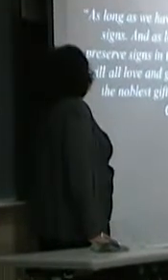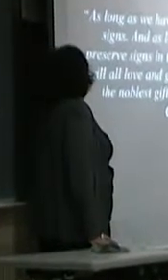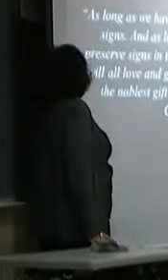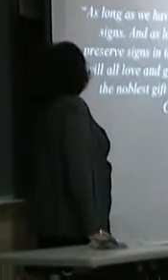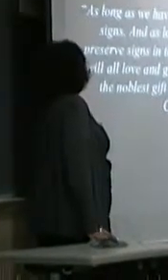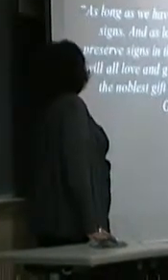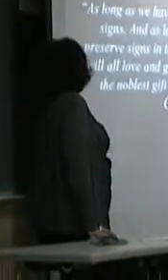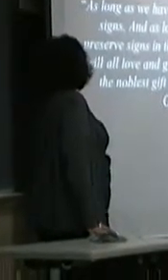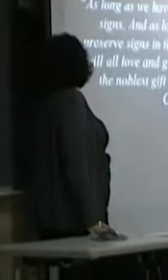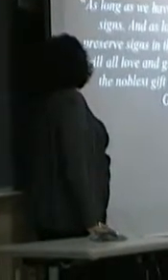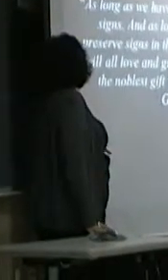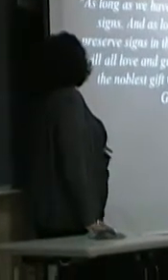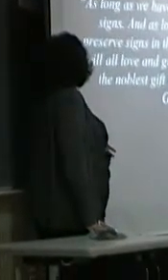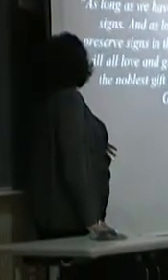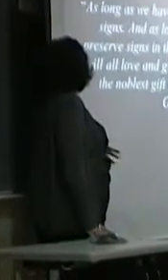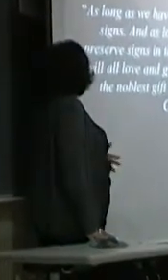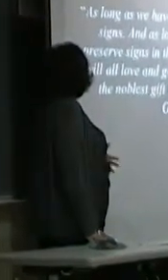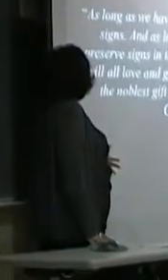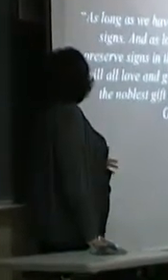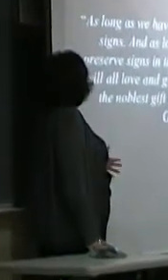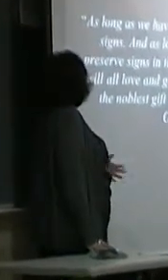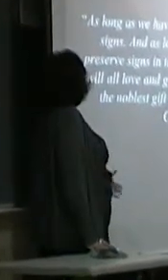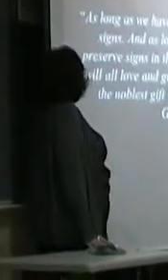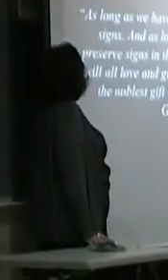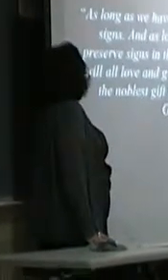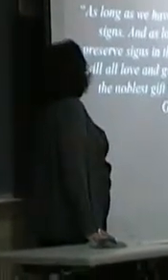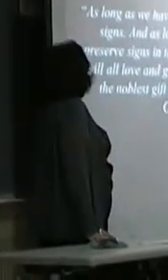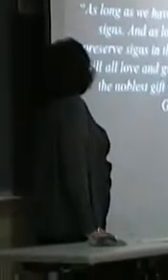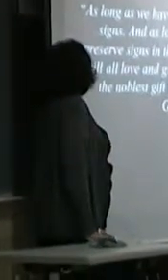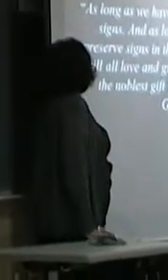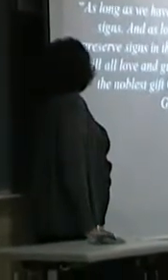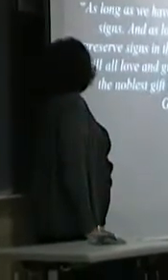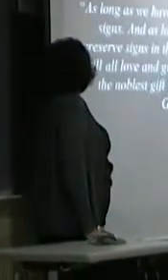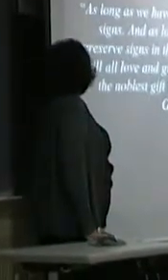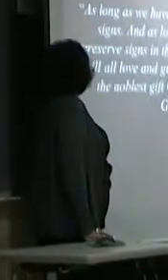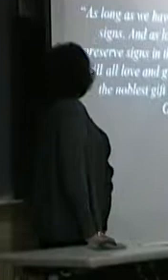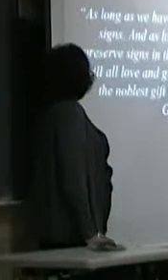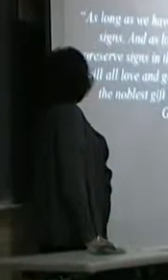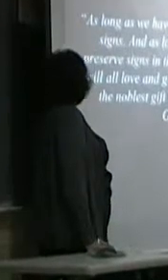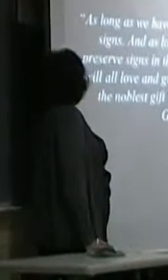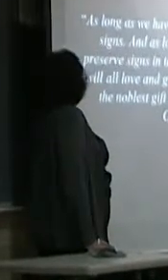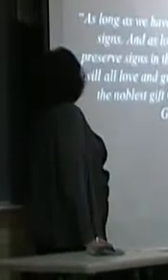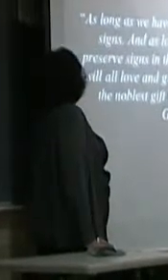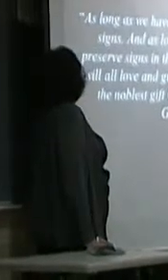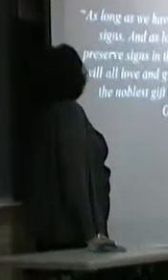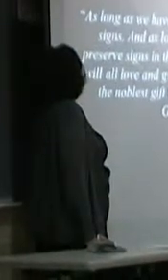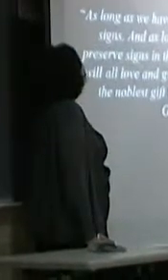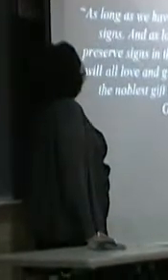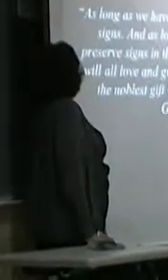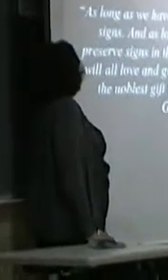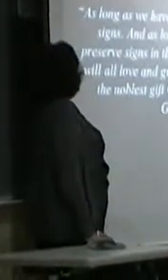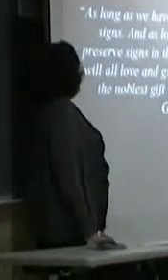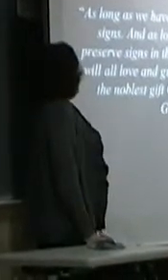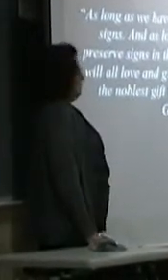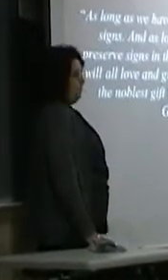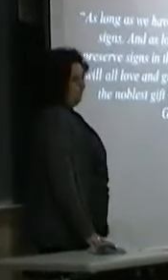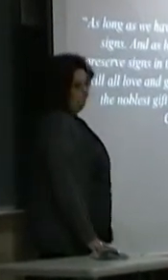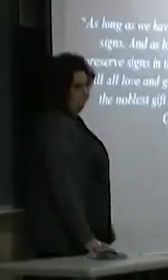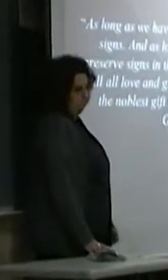It is my hope that we will all love and guard our beautiful sign language as the noblest gift God has give to deaf people."